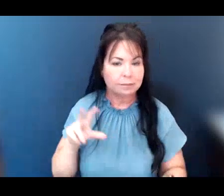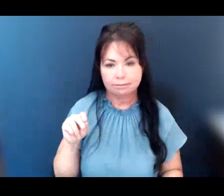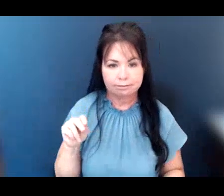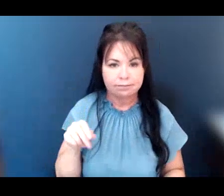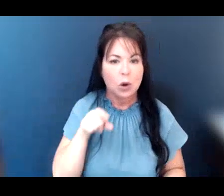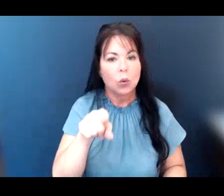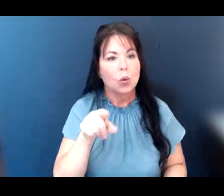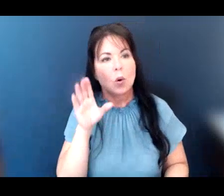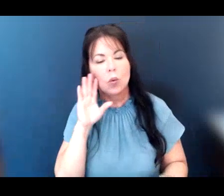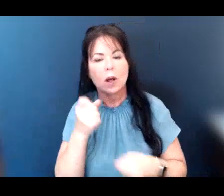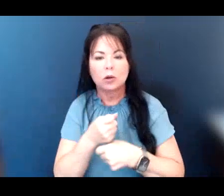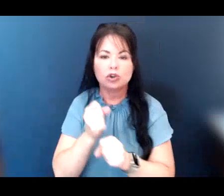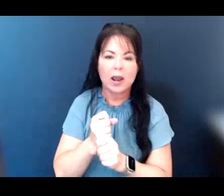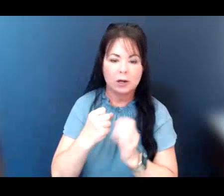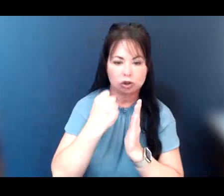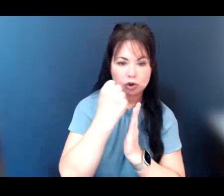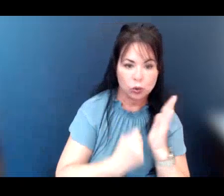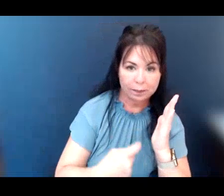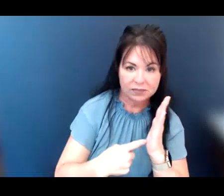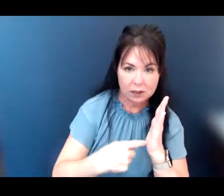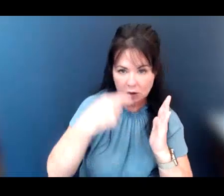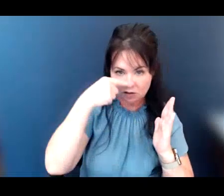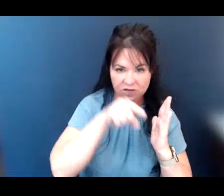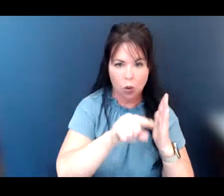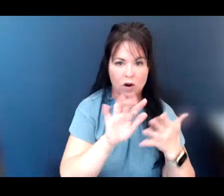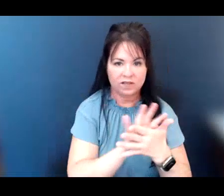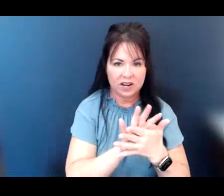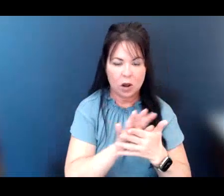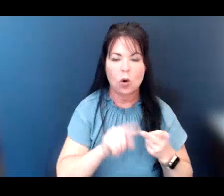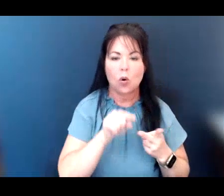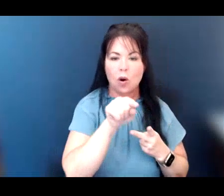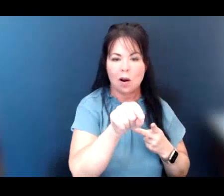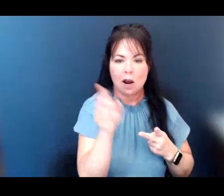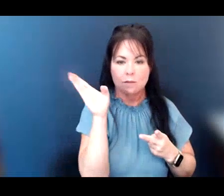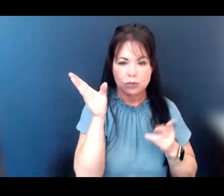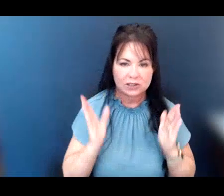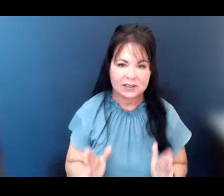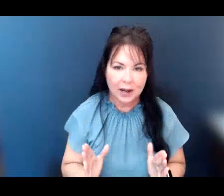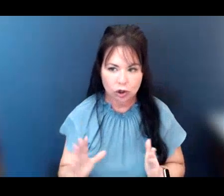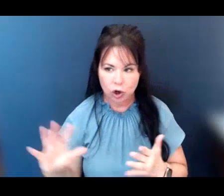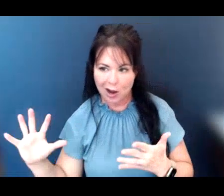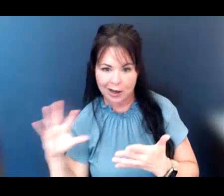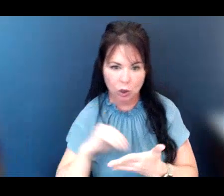or if you're presenter, include that descriptive narration in what you're saying.